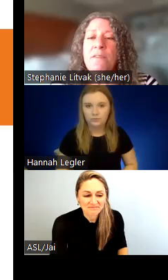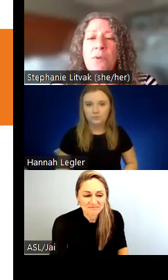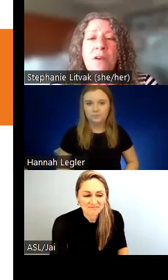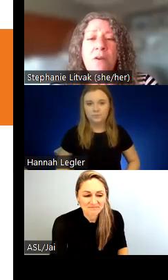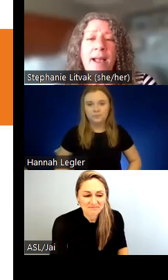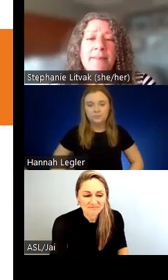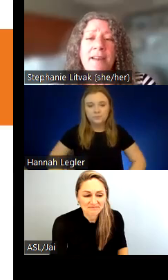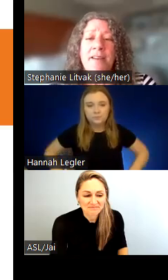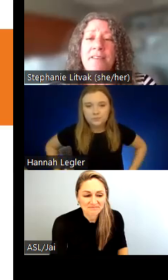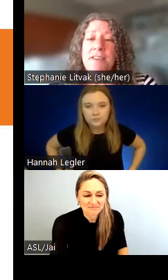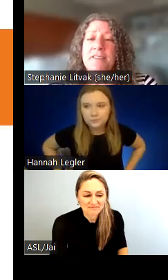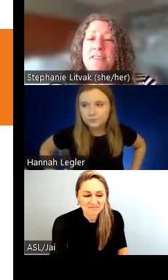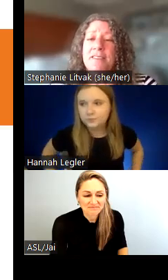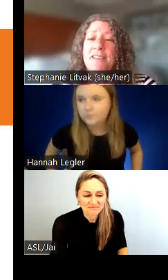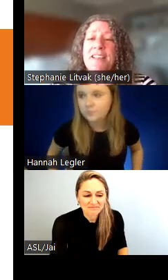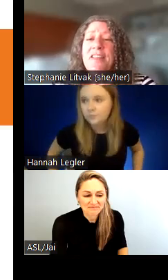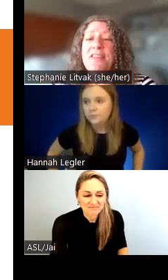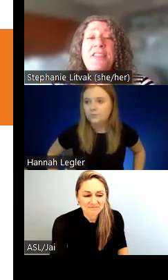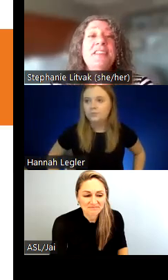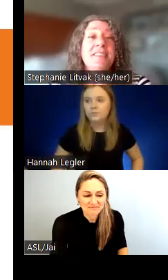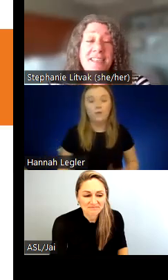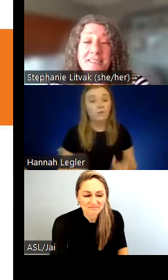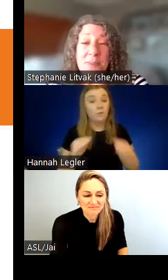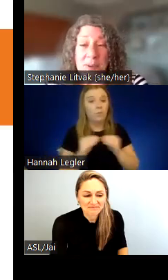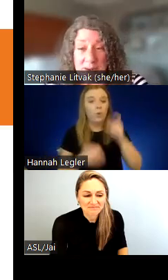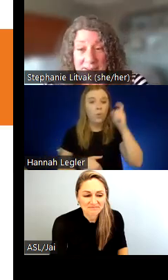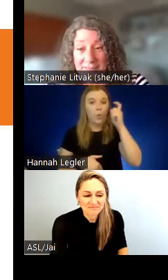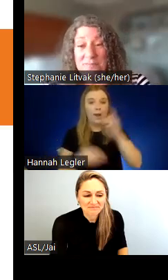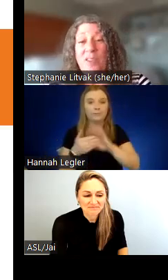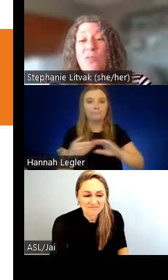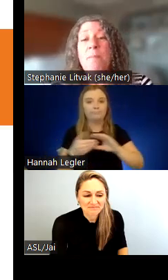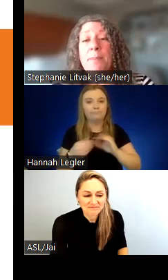Even more a wise narrative use. This is important.